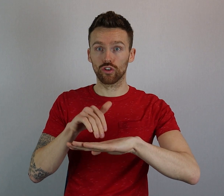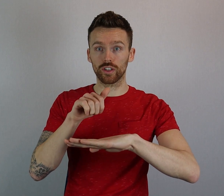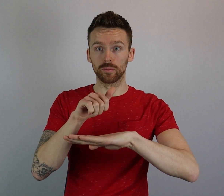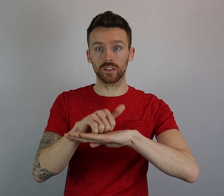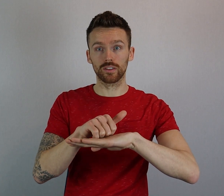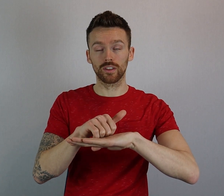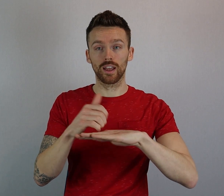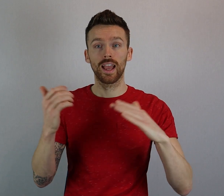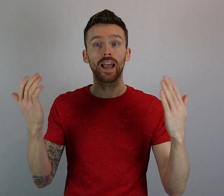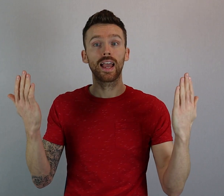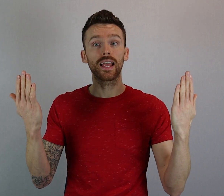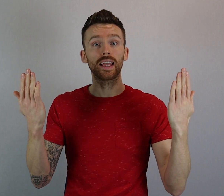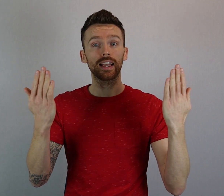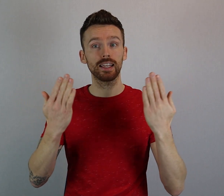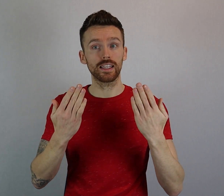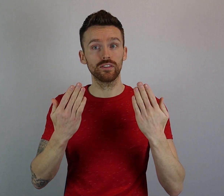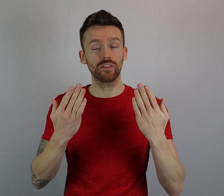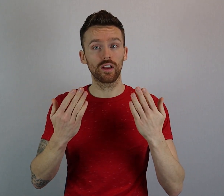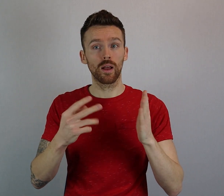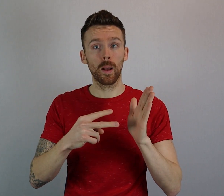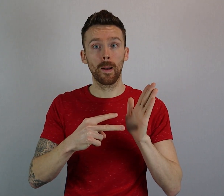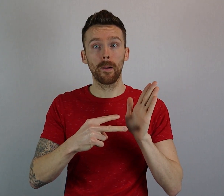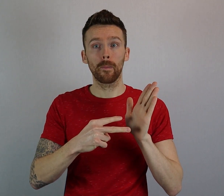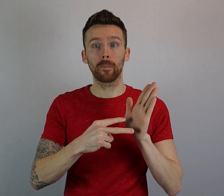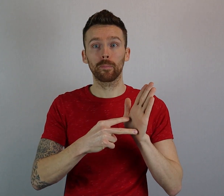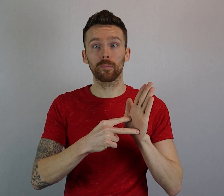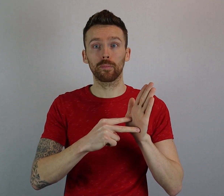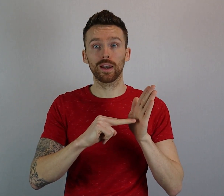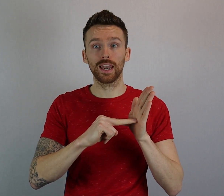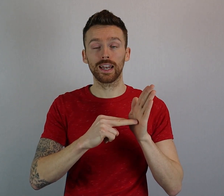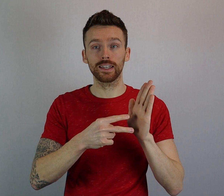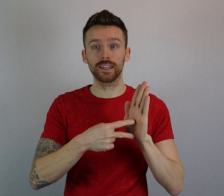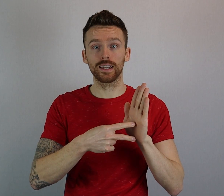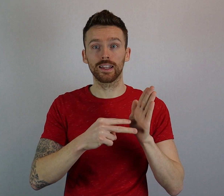Christmas Eve, plan